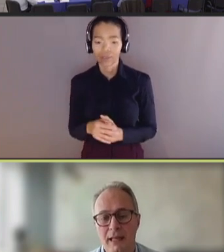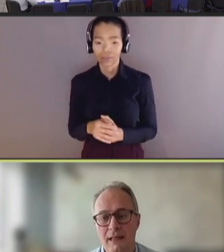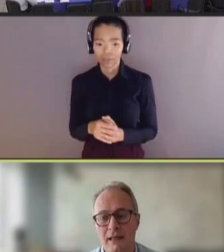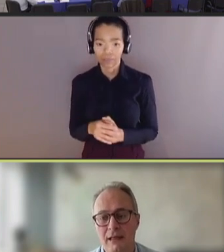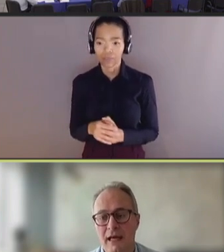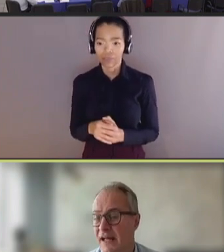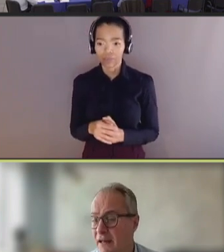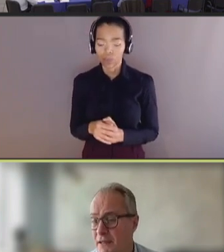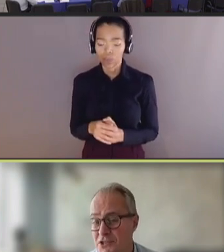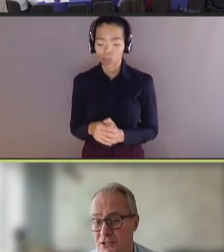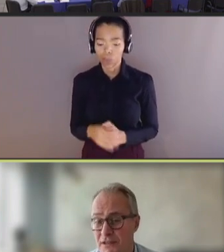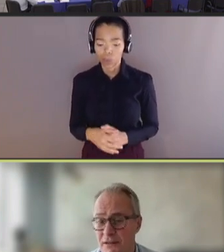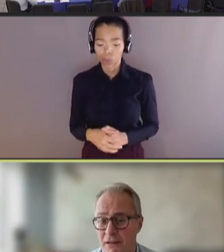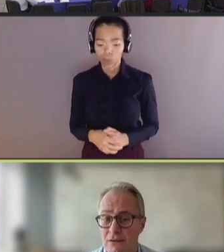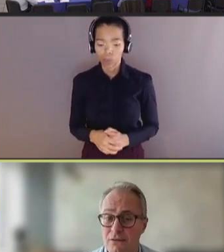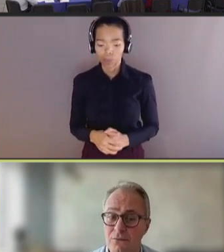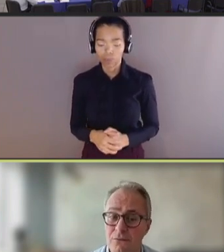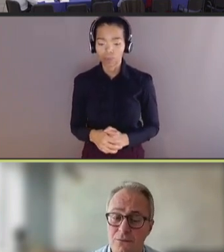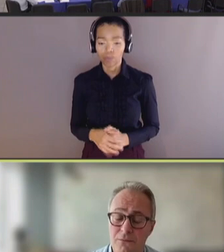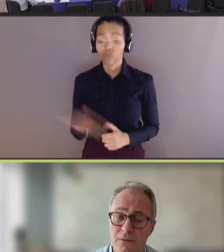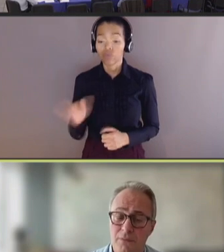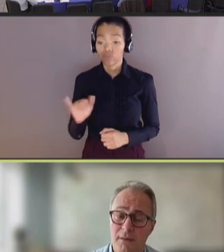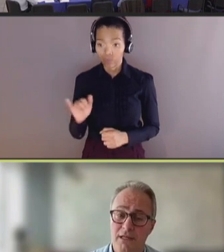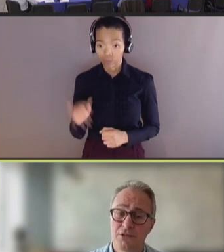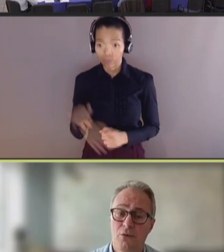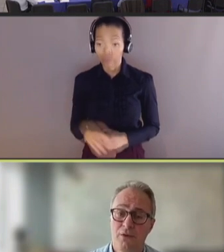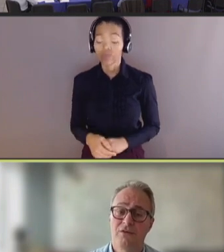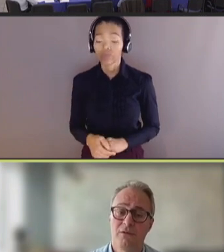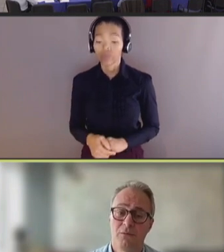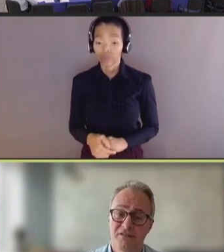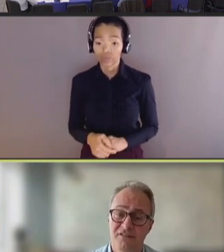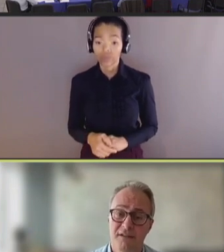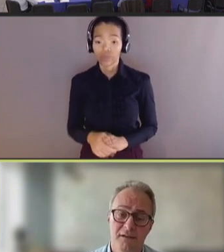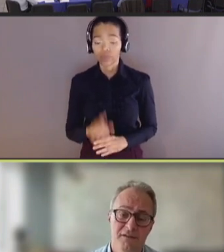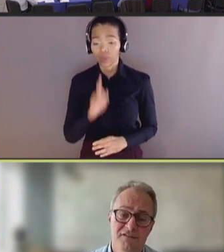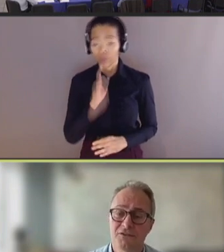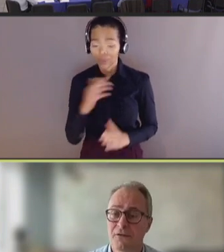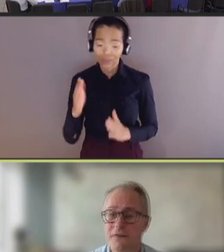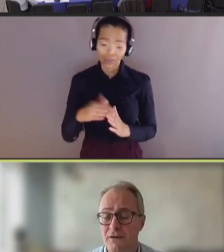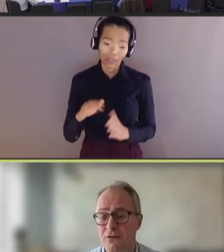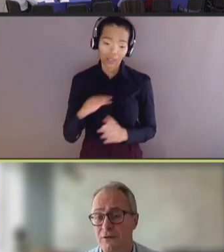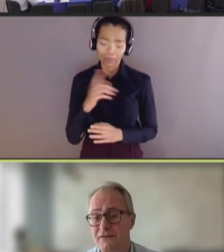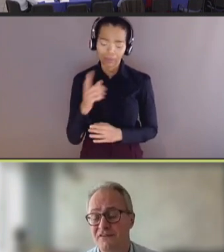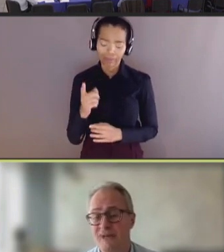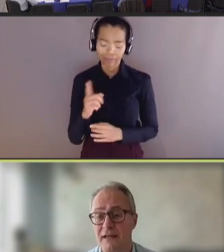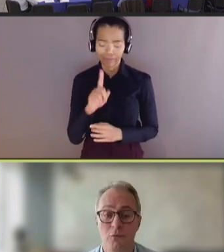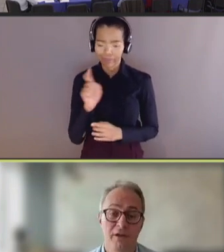And as I mentioned, you know, the major question we are still struggling to understand is what is